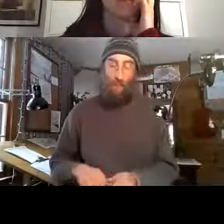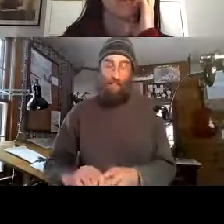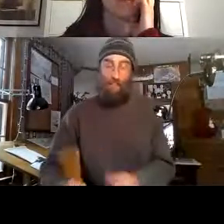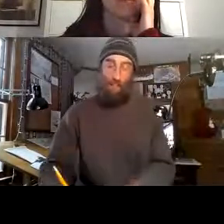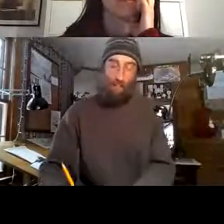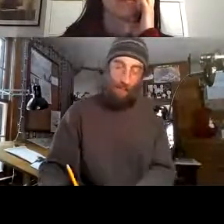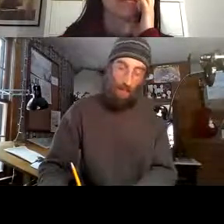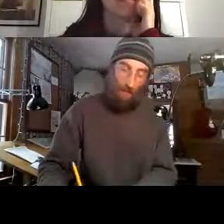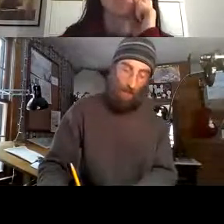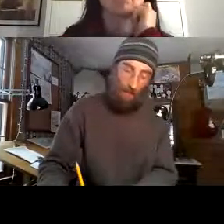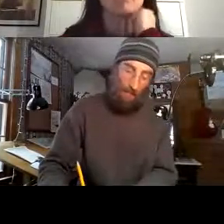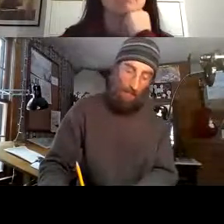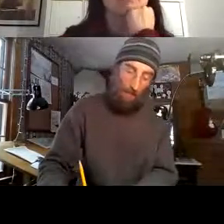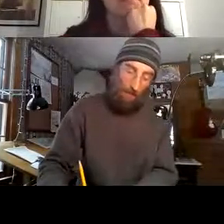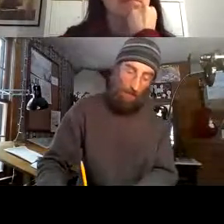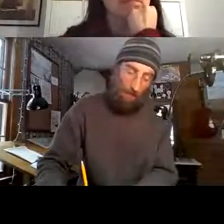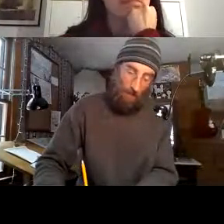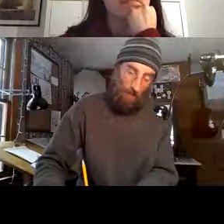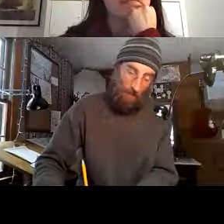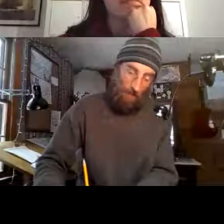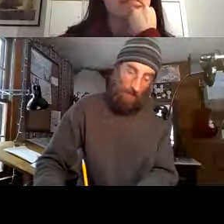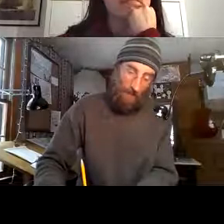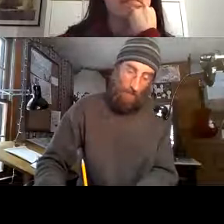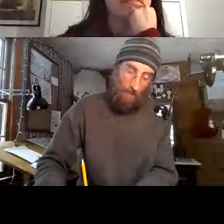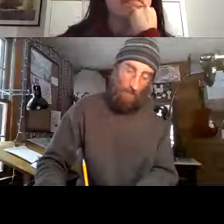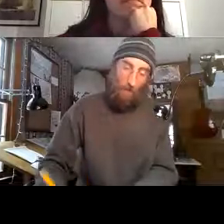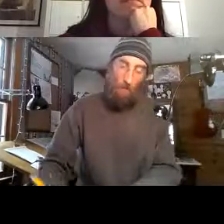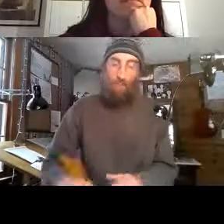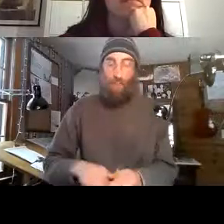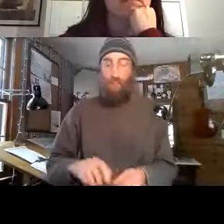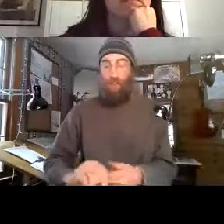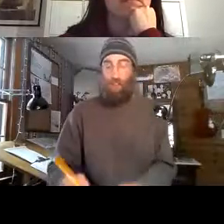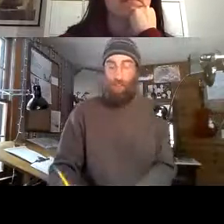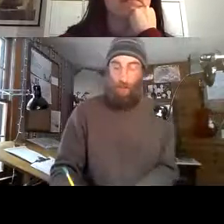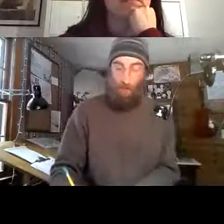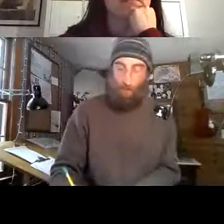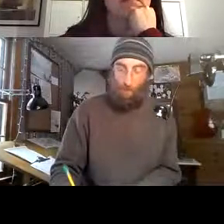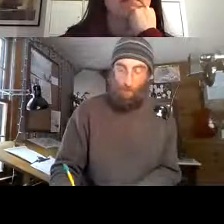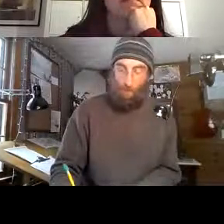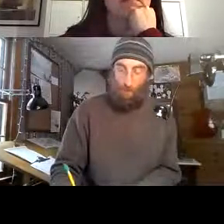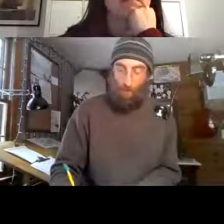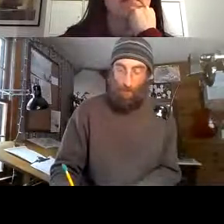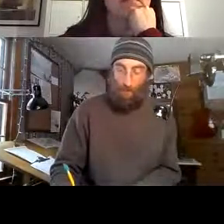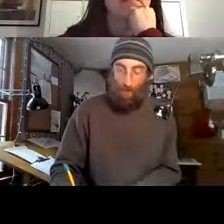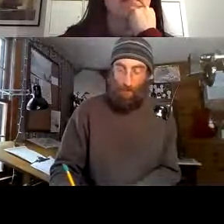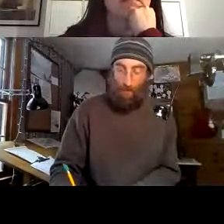bodies so I can do a little bit of research and then focus on drawing the story.